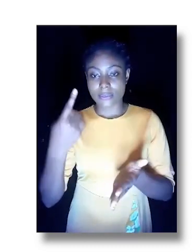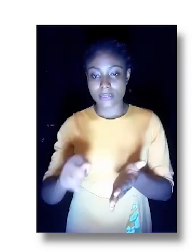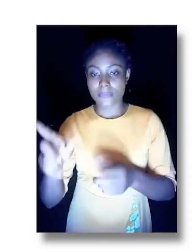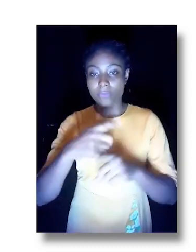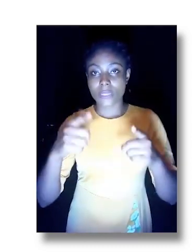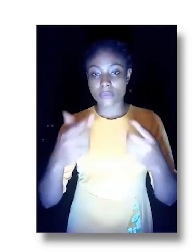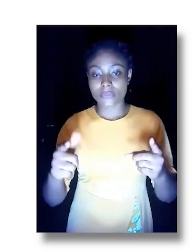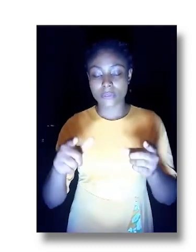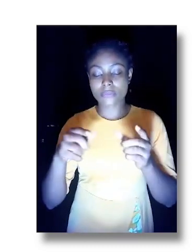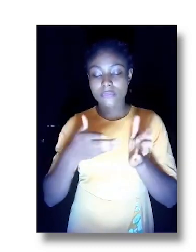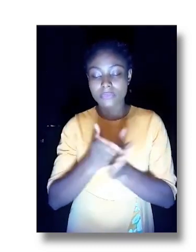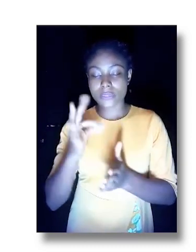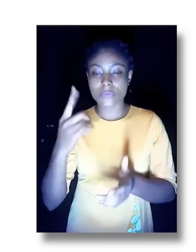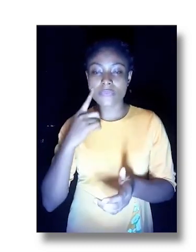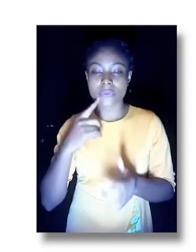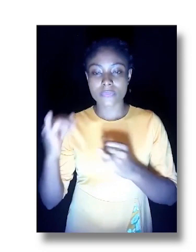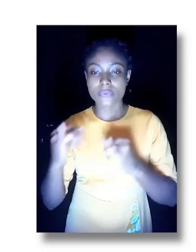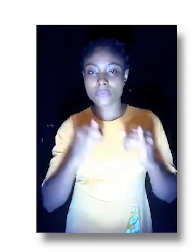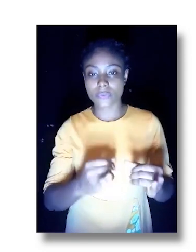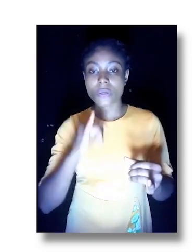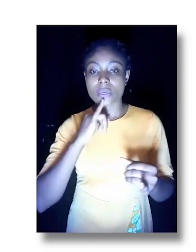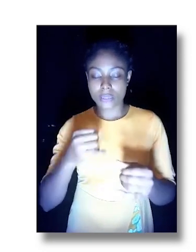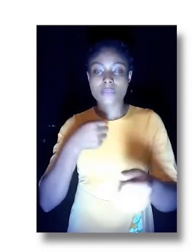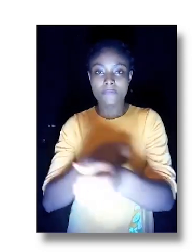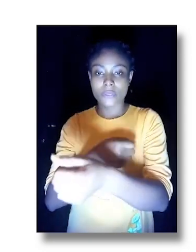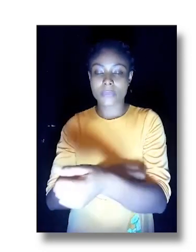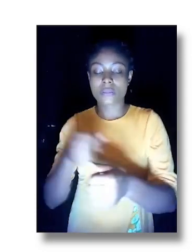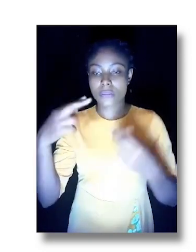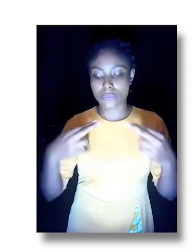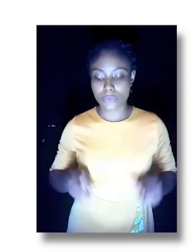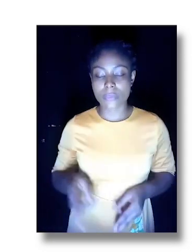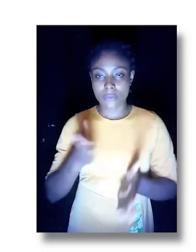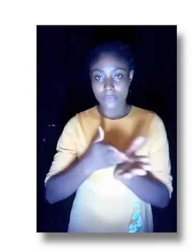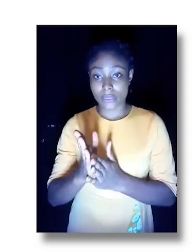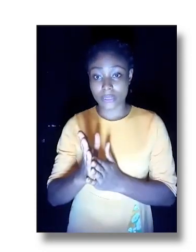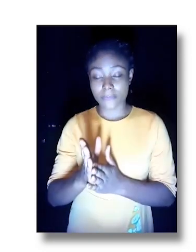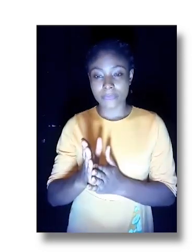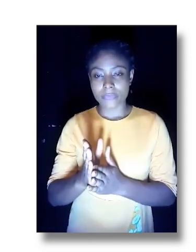the linguistic right of every individual is a fundamental human right, such that should